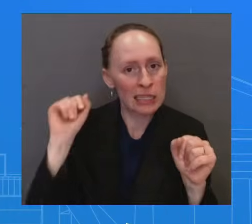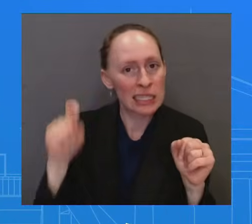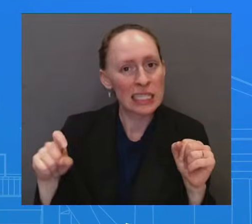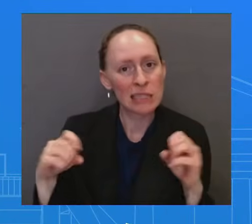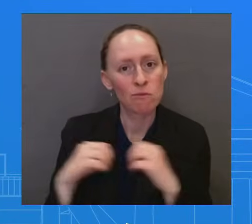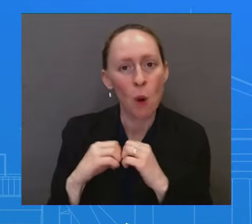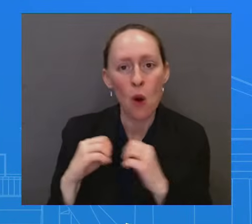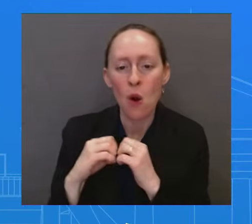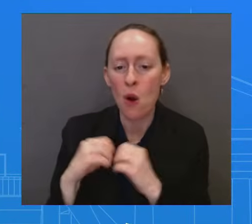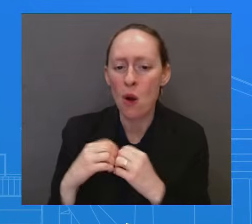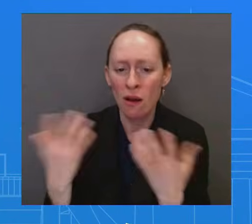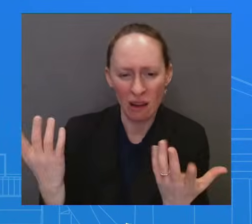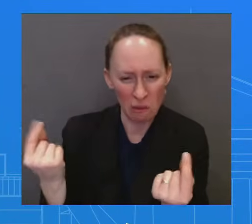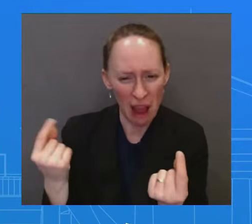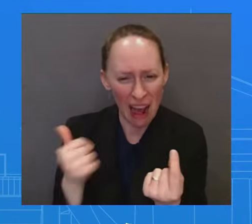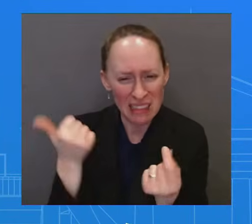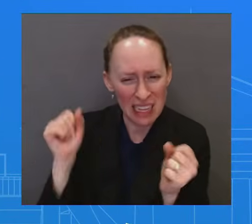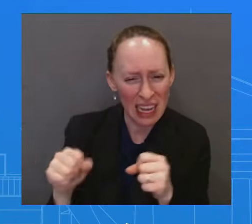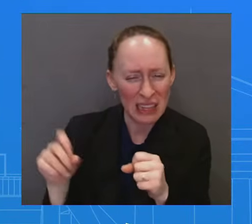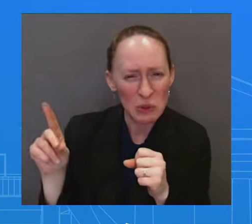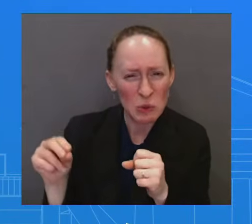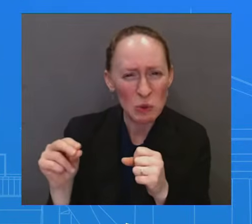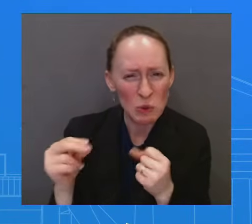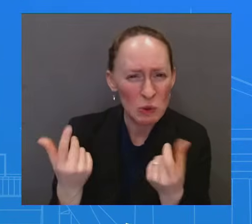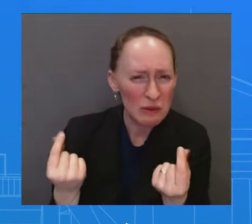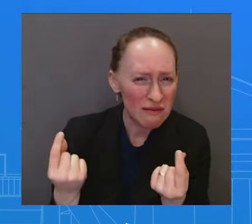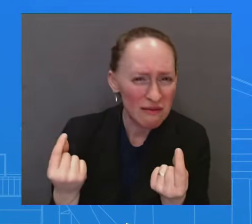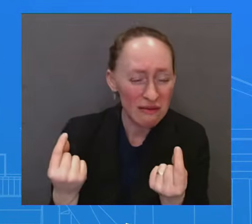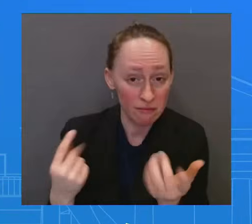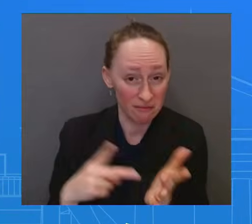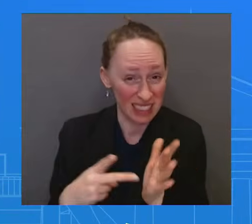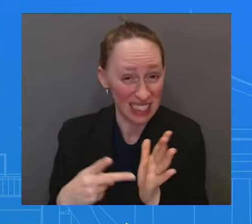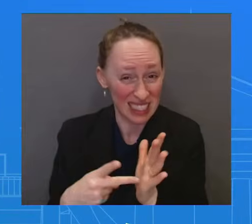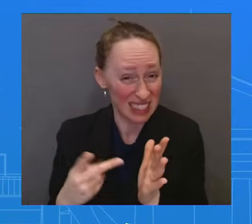I mean, is he out of step with his party? He's not the -- even Democrats are saying he's not doing enough.